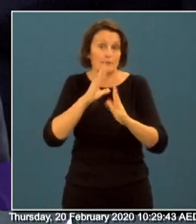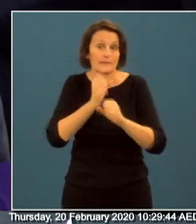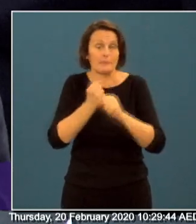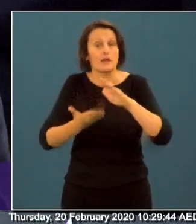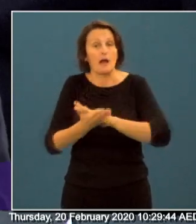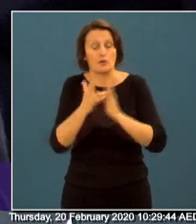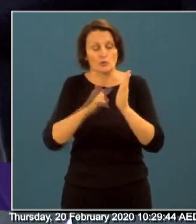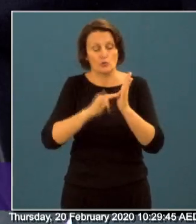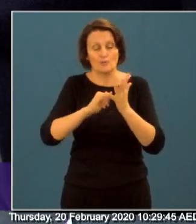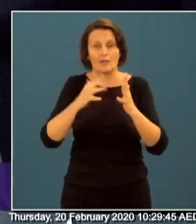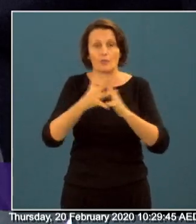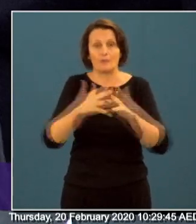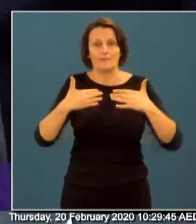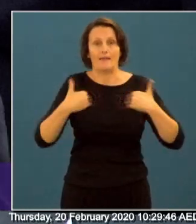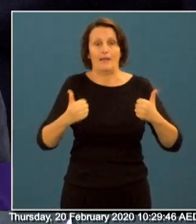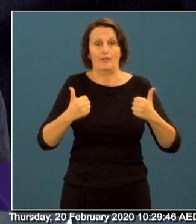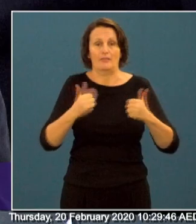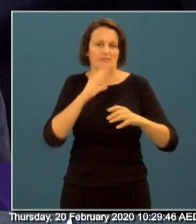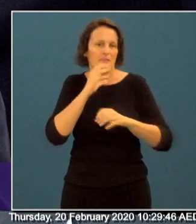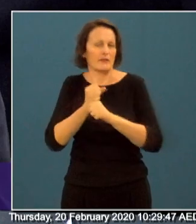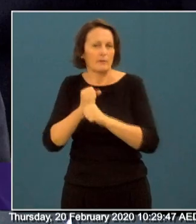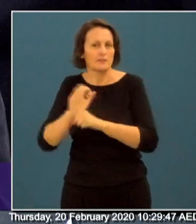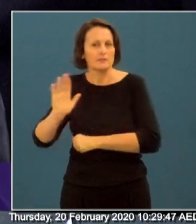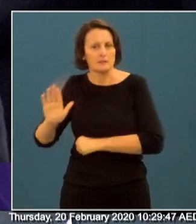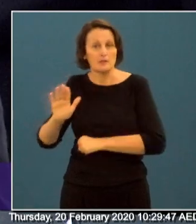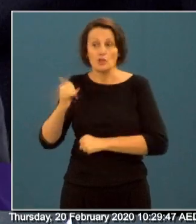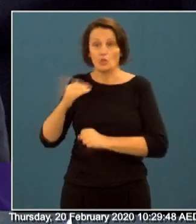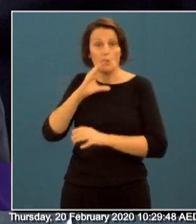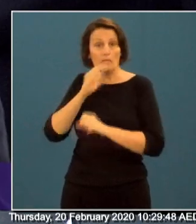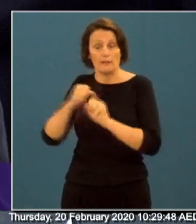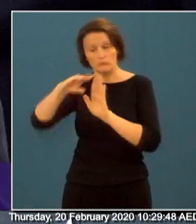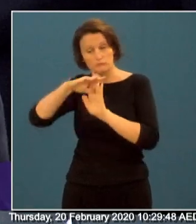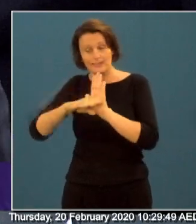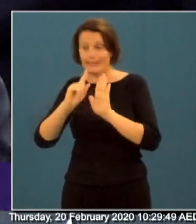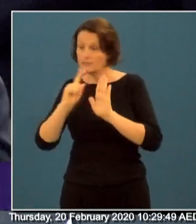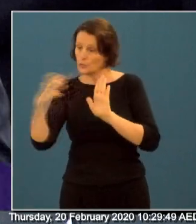The colleges may set and stipulate what they expect their trainees to do.